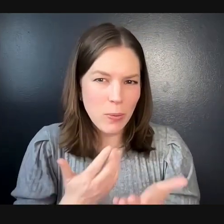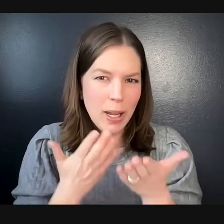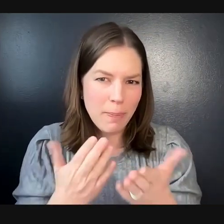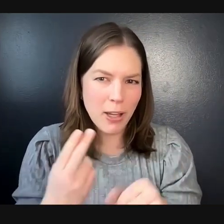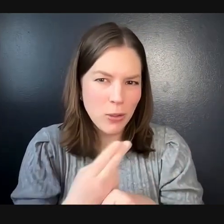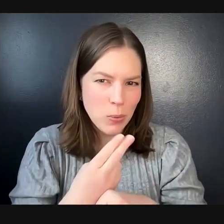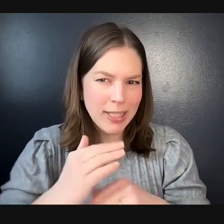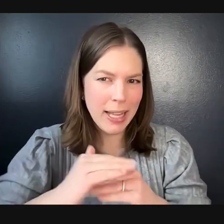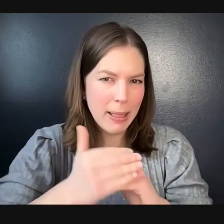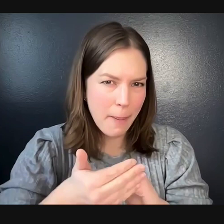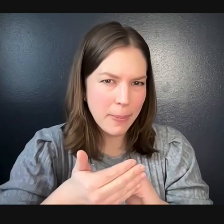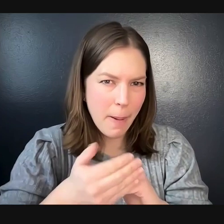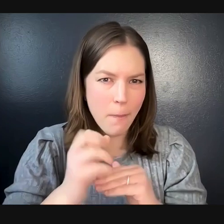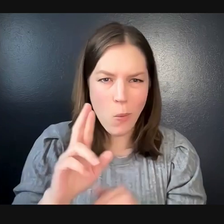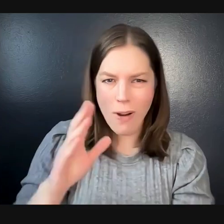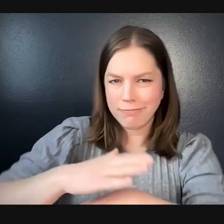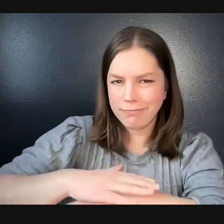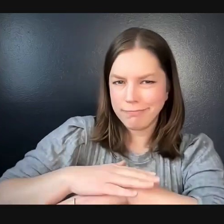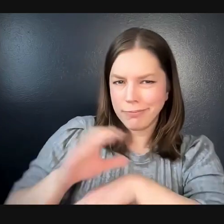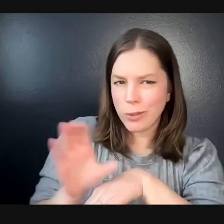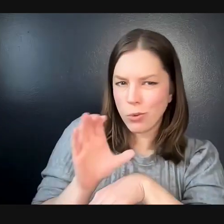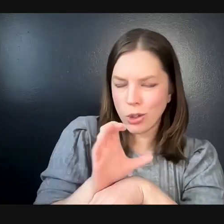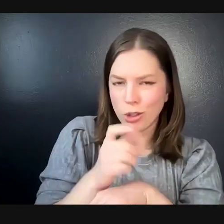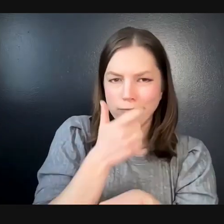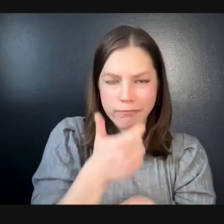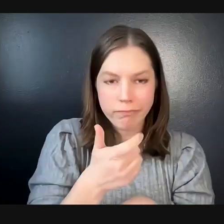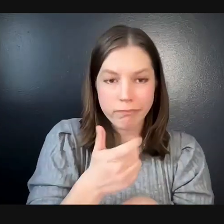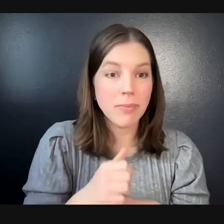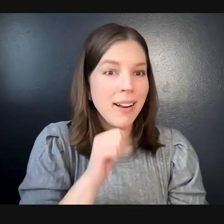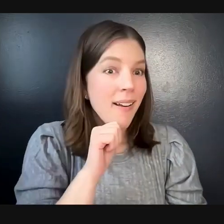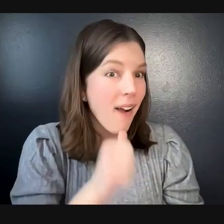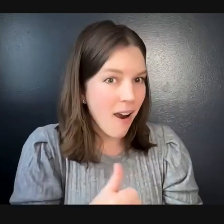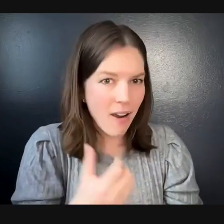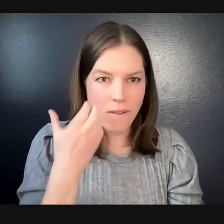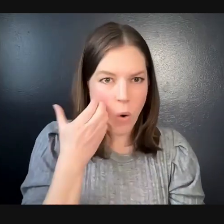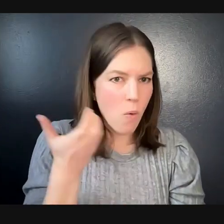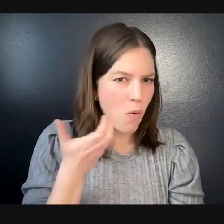For best viewing, we recommend you use a laptop or a desktop computer.